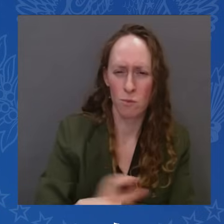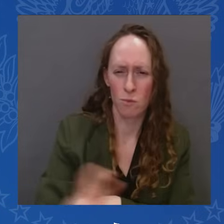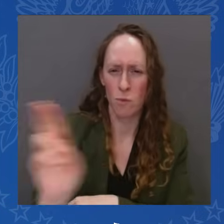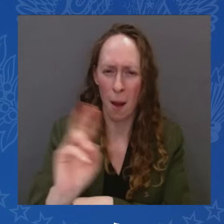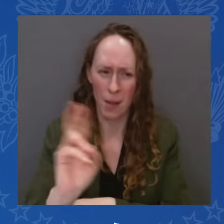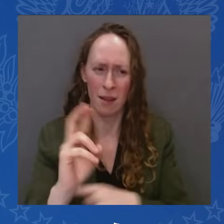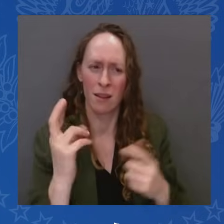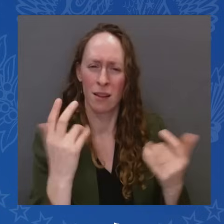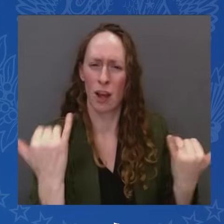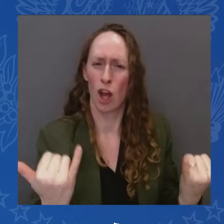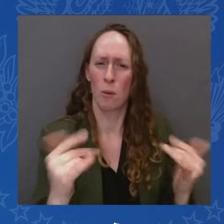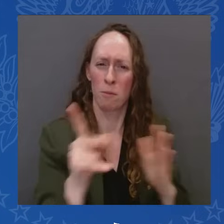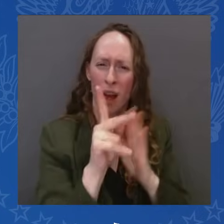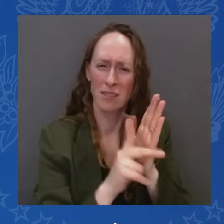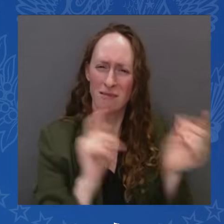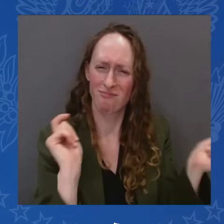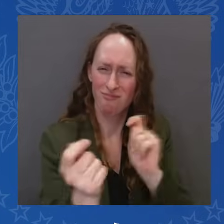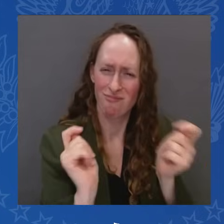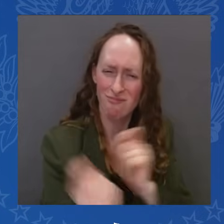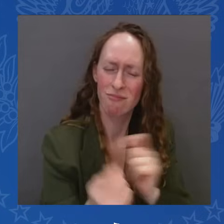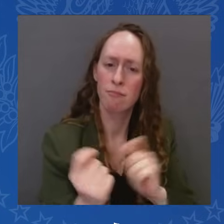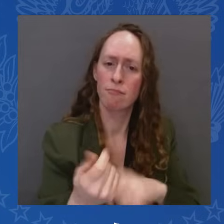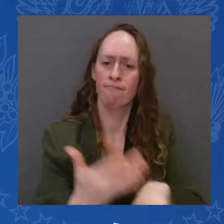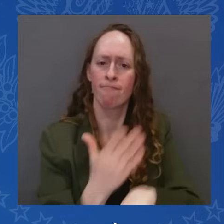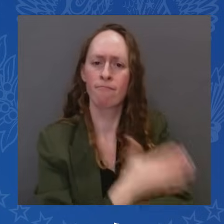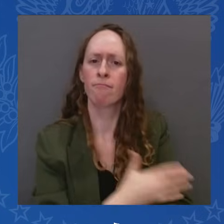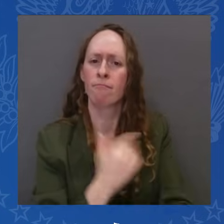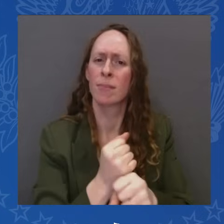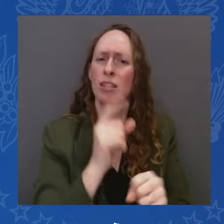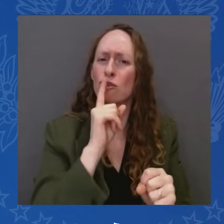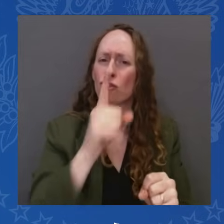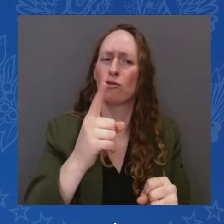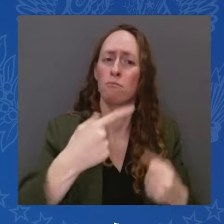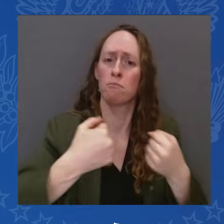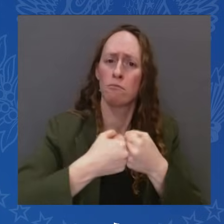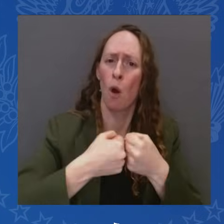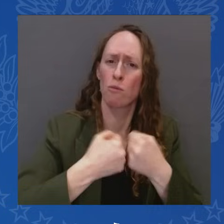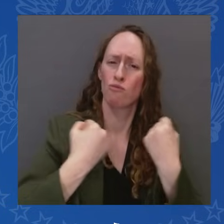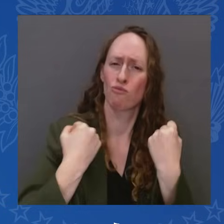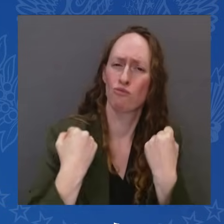Compromise is how democracy works. And I am ready and offered compromise already.